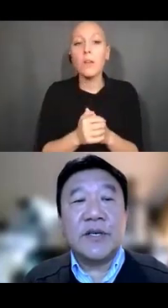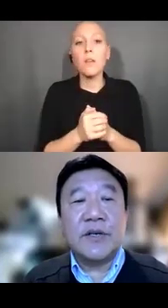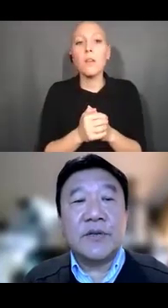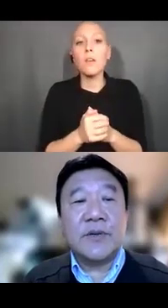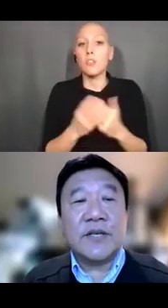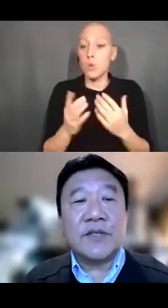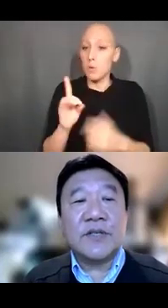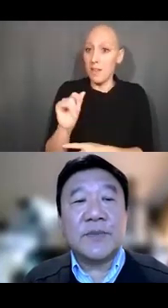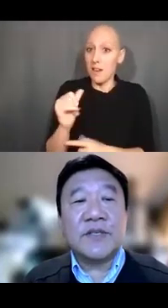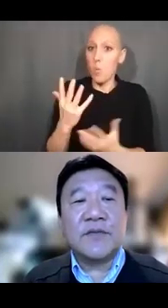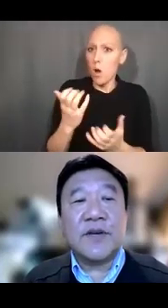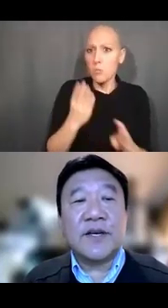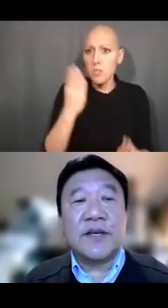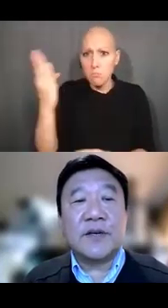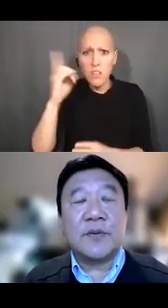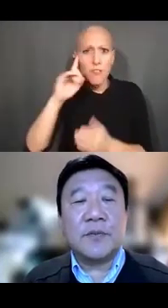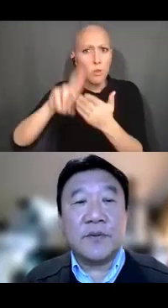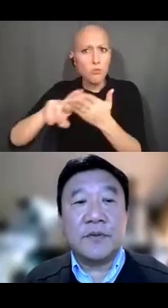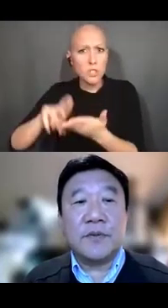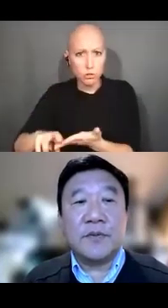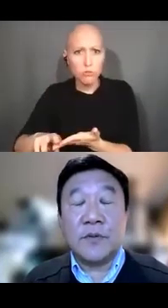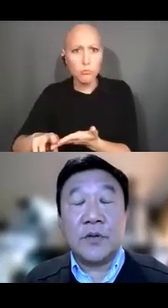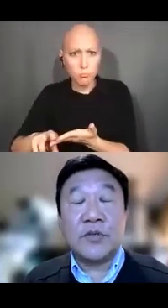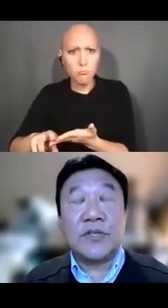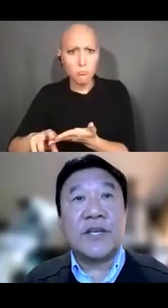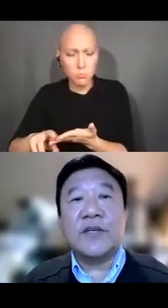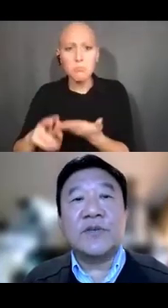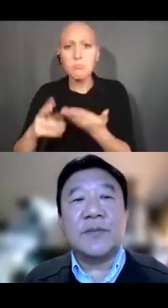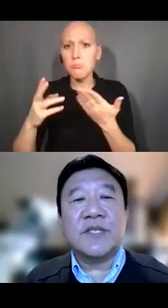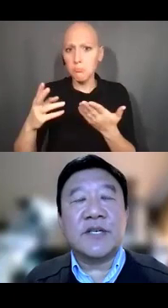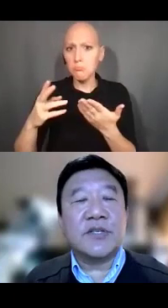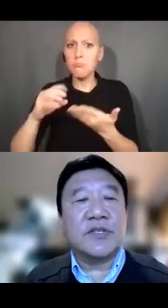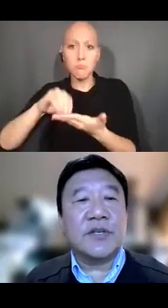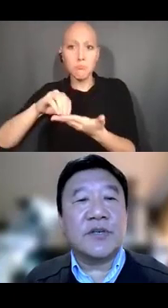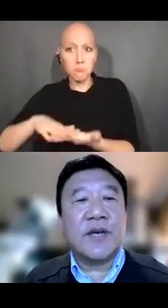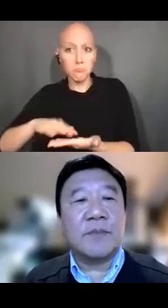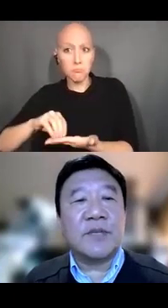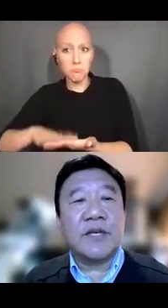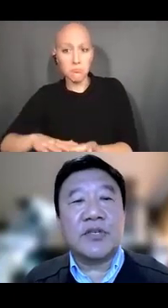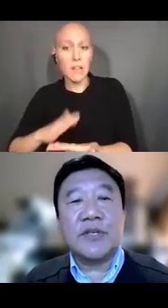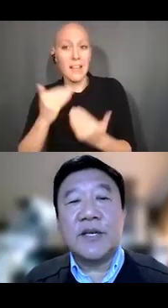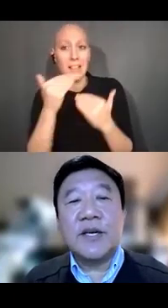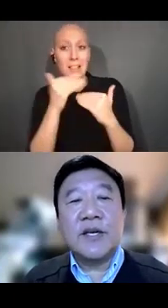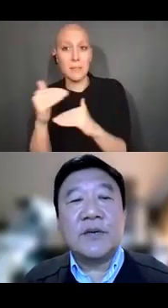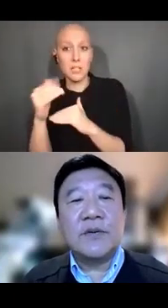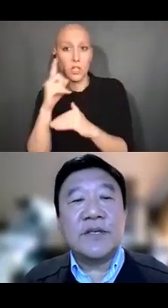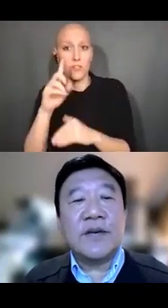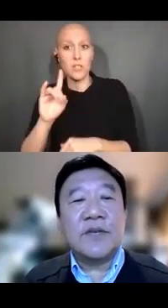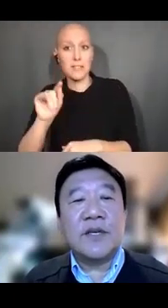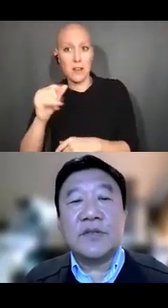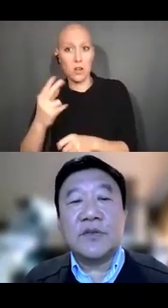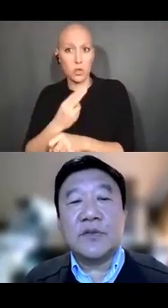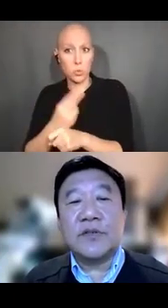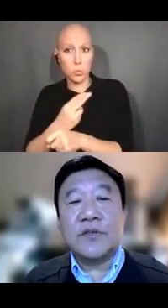you actually note your data use limitations in your application. You need to have the Institutional Certification